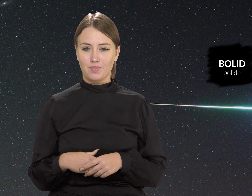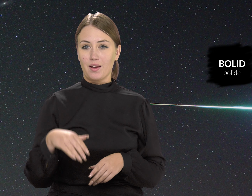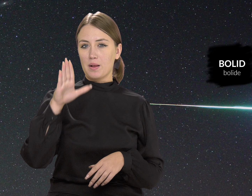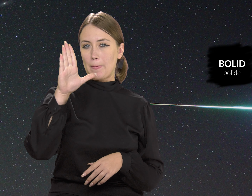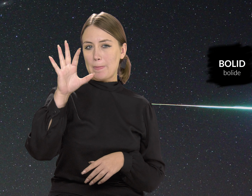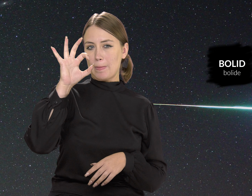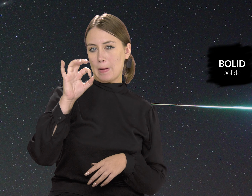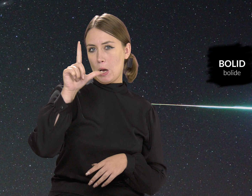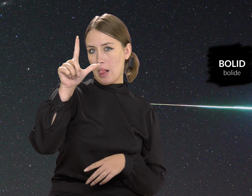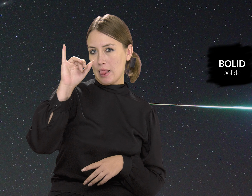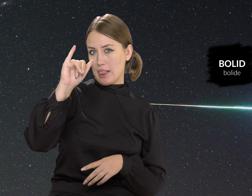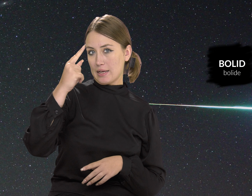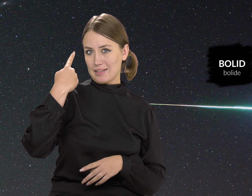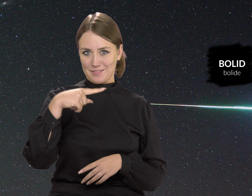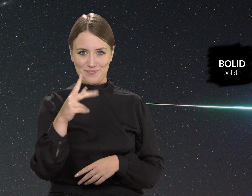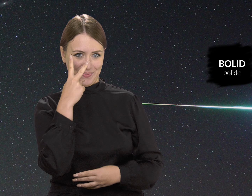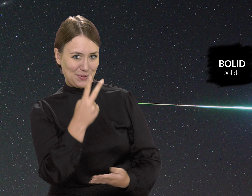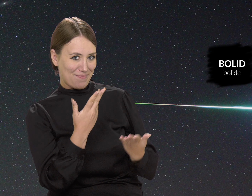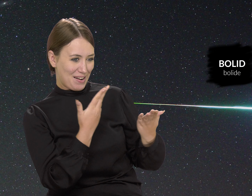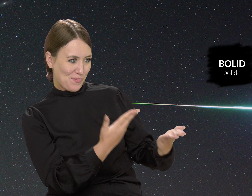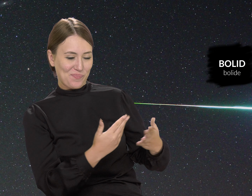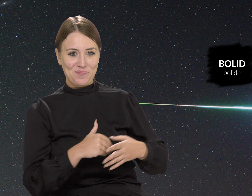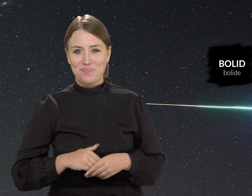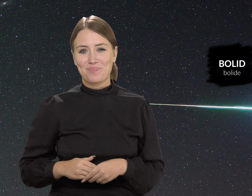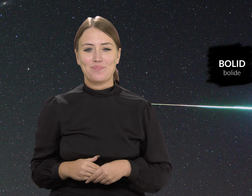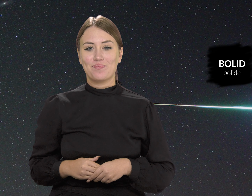Bolide.